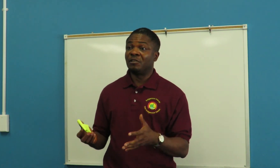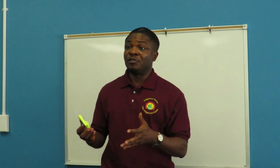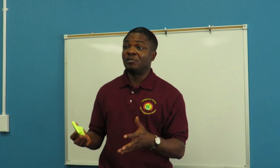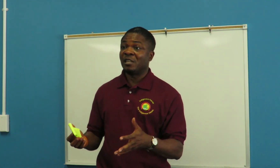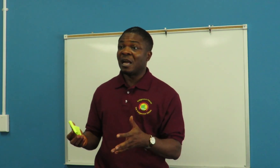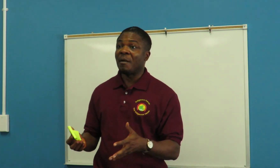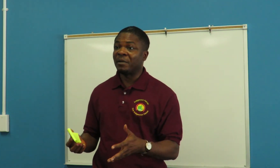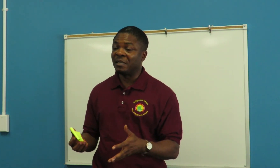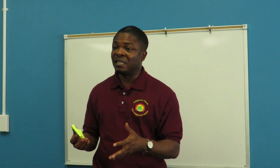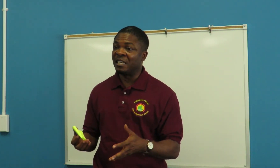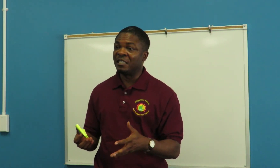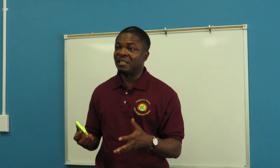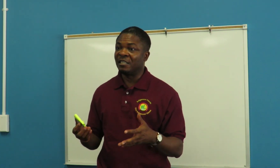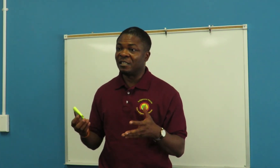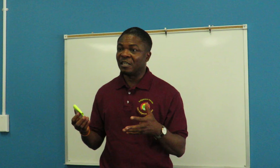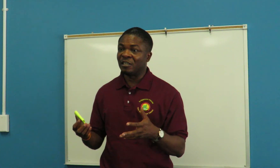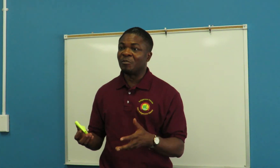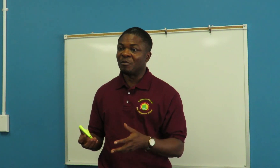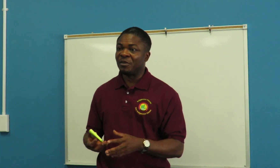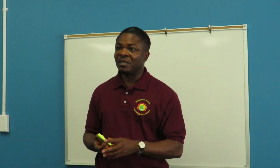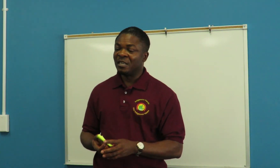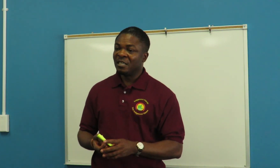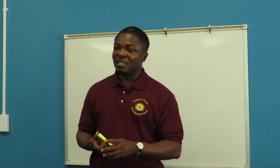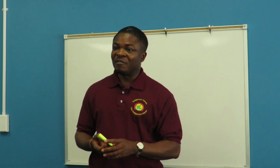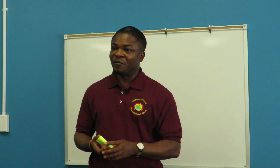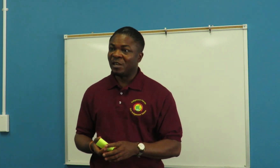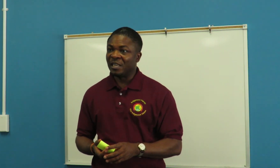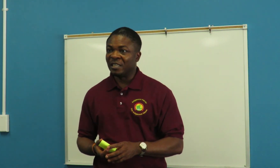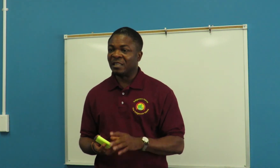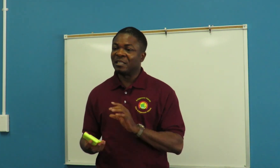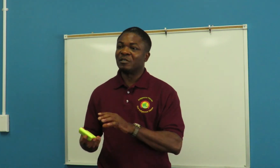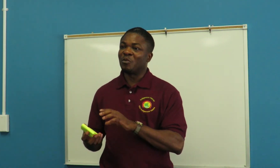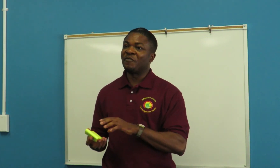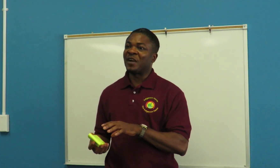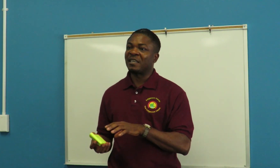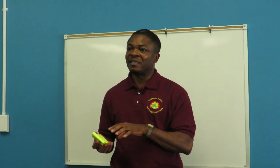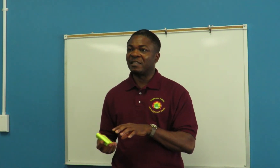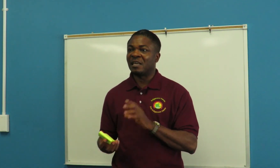hugely happening in in Adamorobe Deaf village. And this is one factor that is